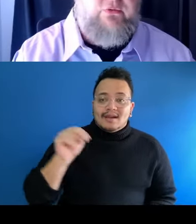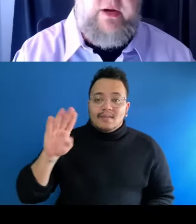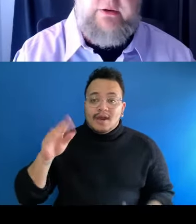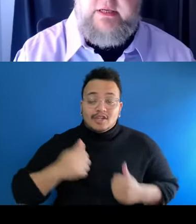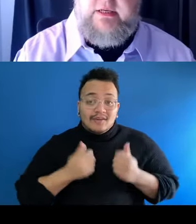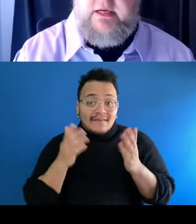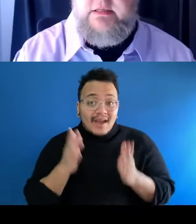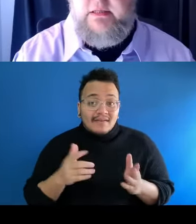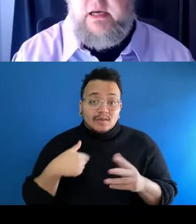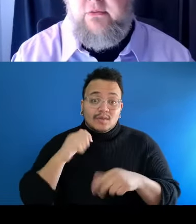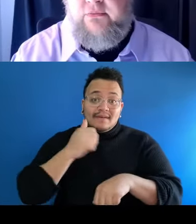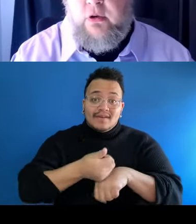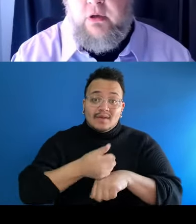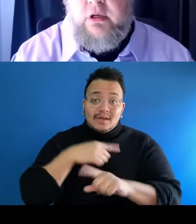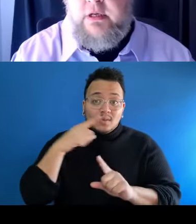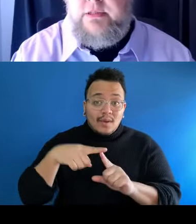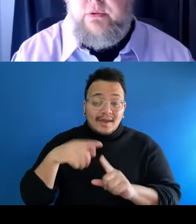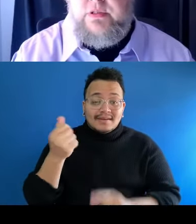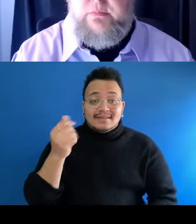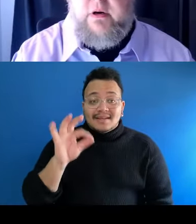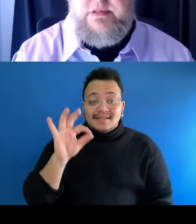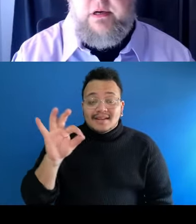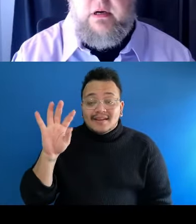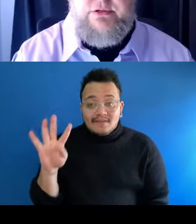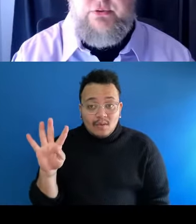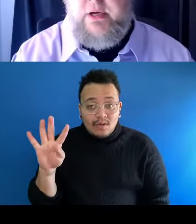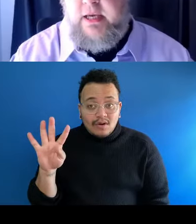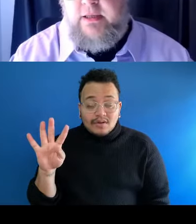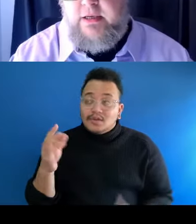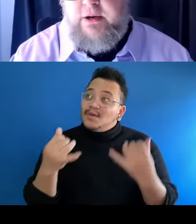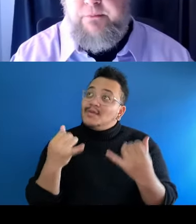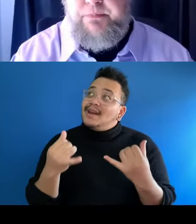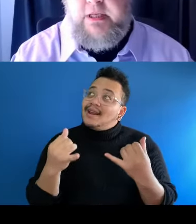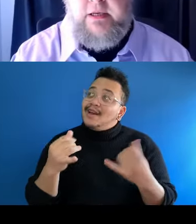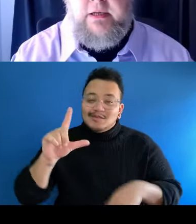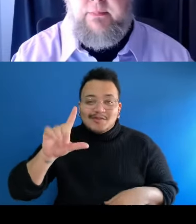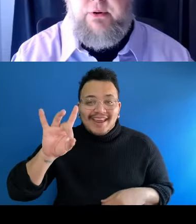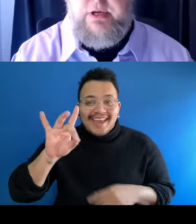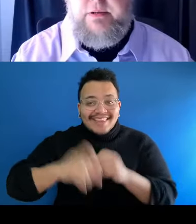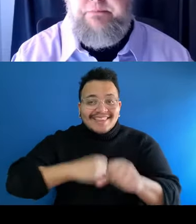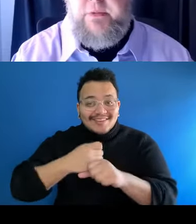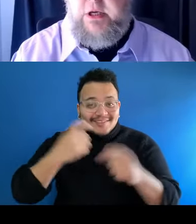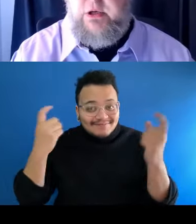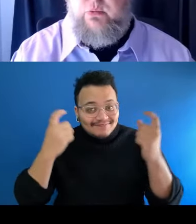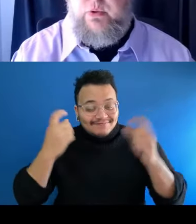We were founded in 1994, so this marks our 28th year in operation.